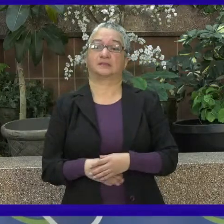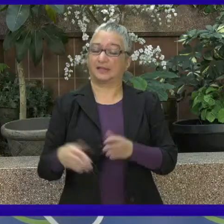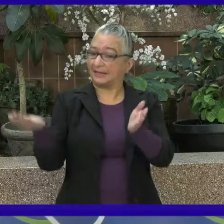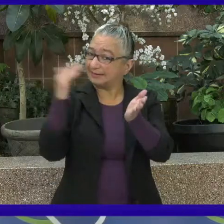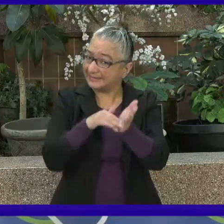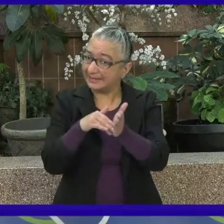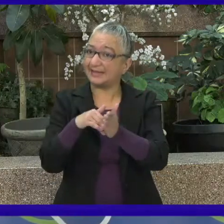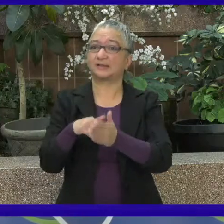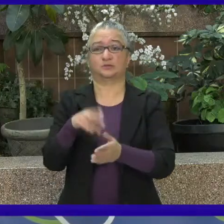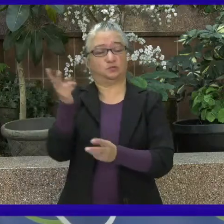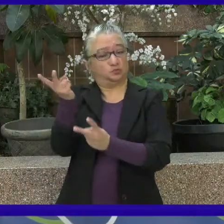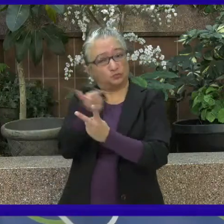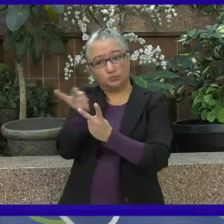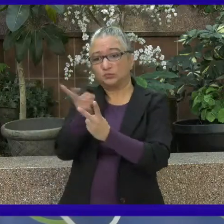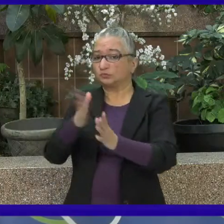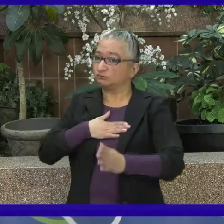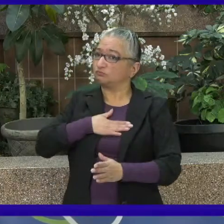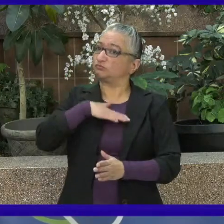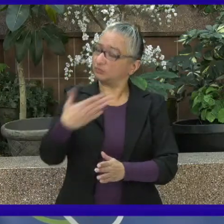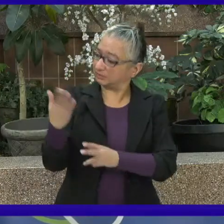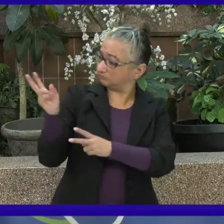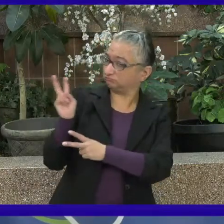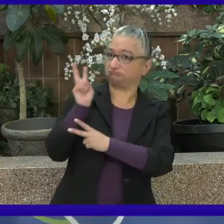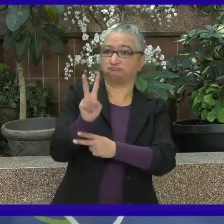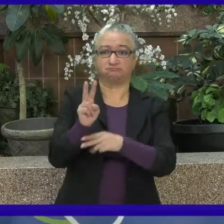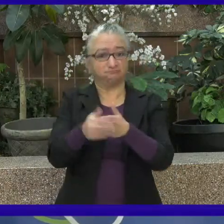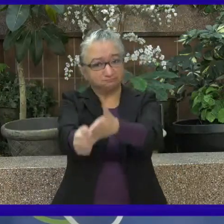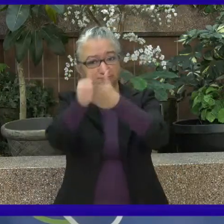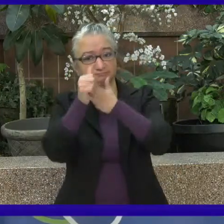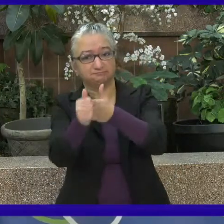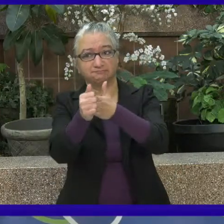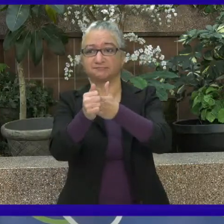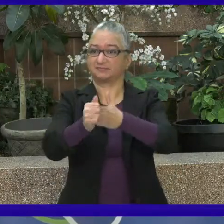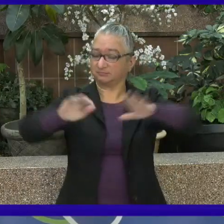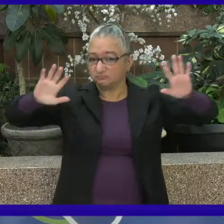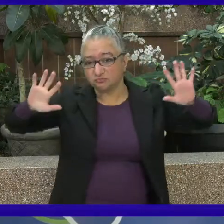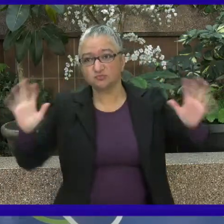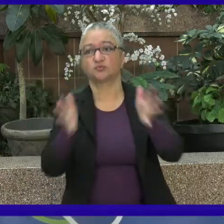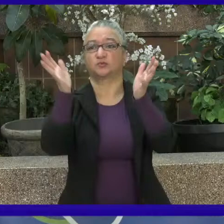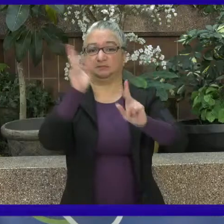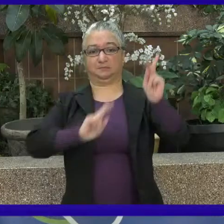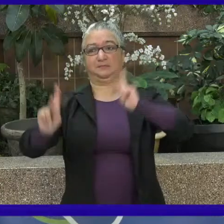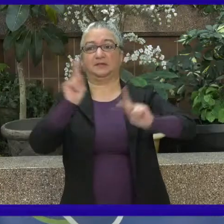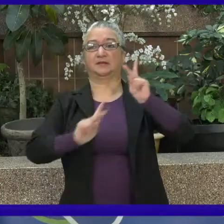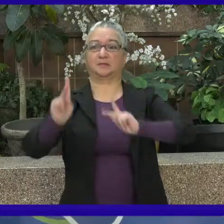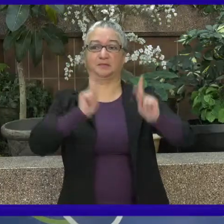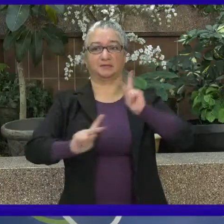and and leading the way in terms of encouraging manitobans to get that life-saving vaccine